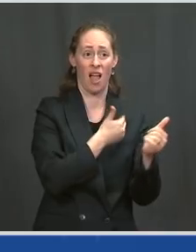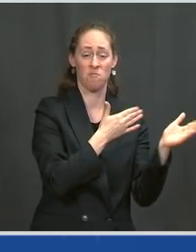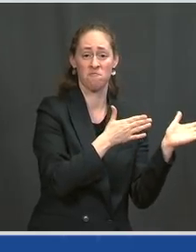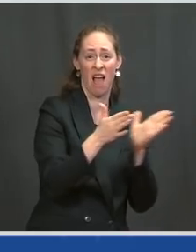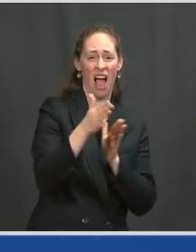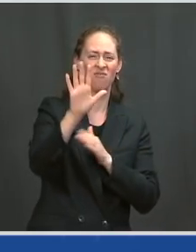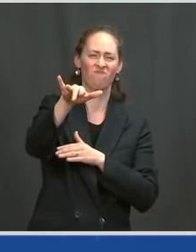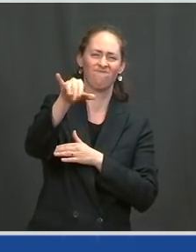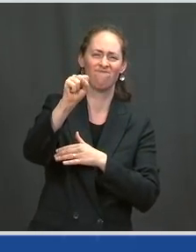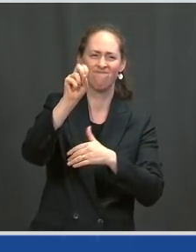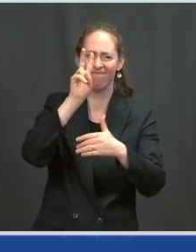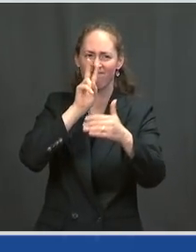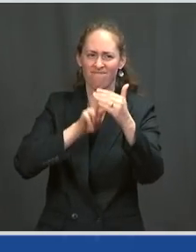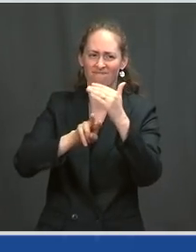We're moving in the right direction.